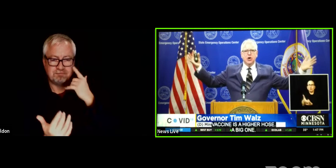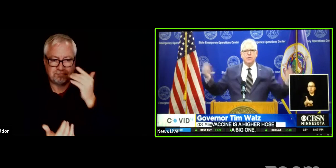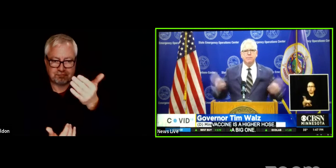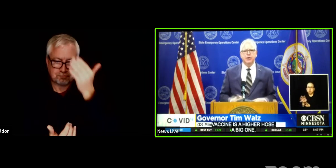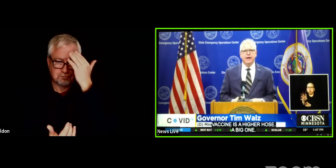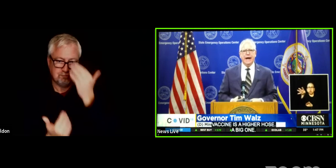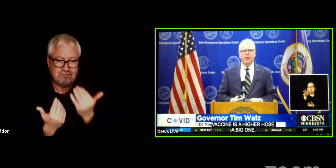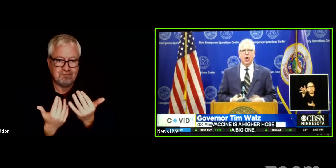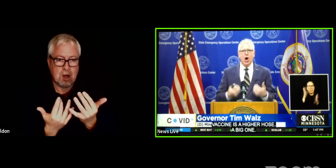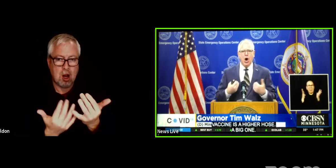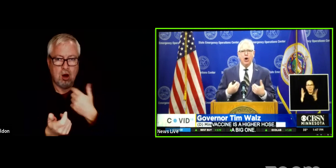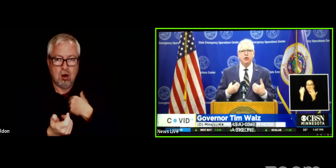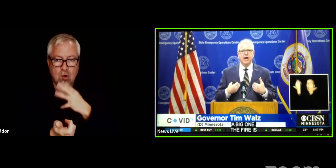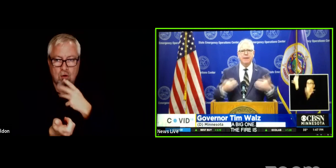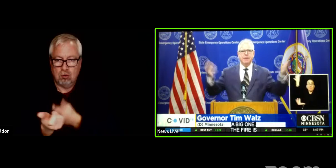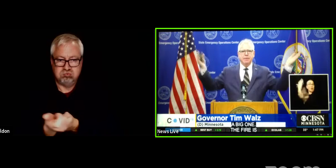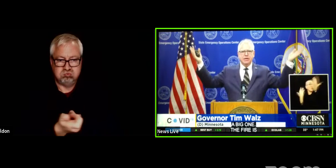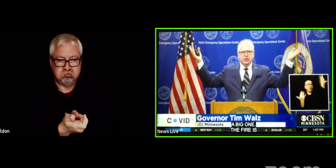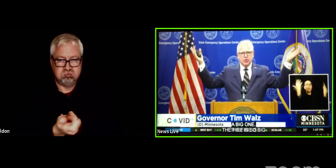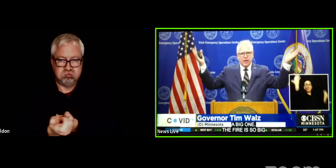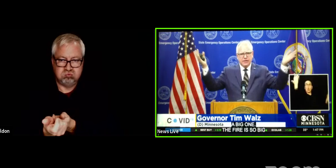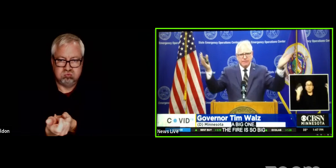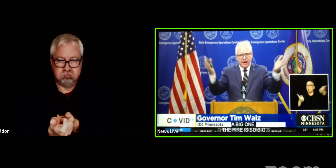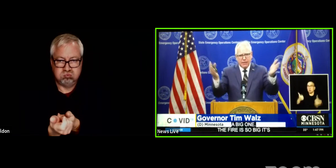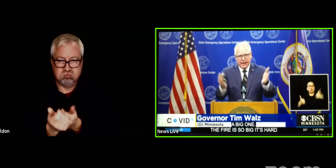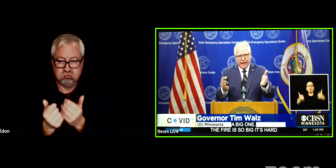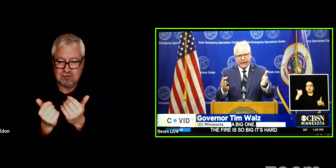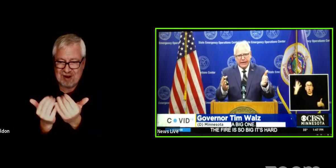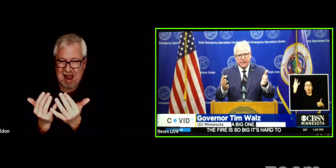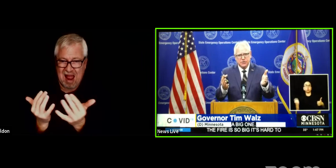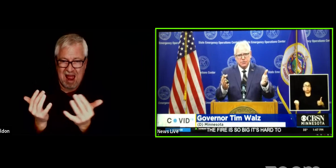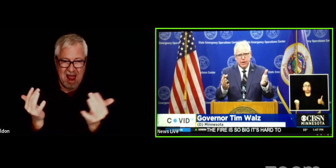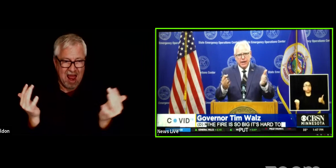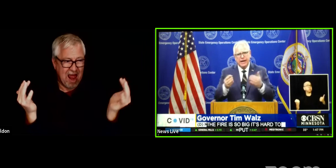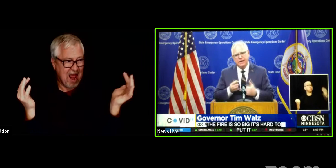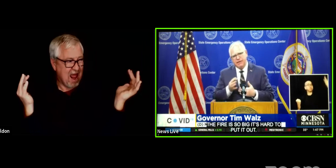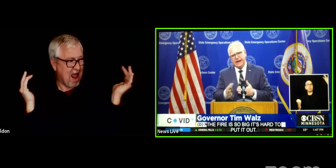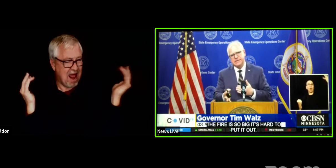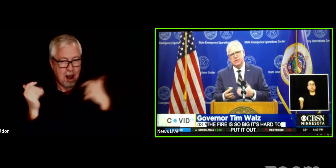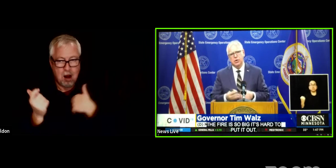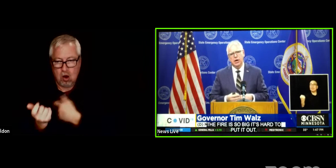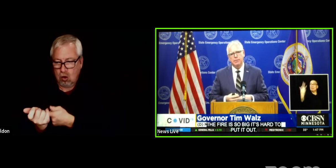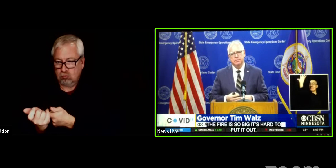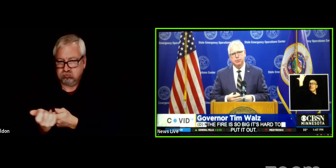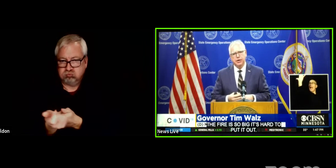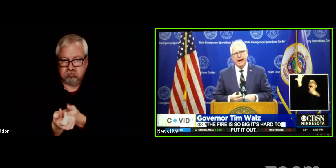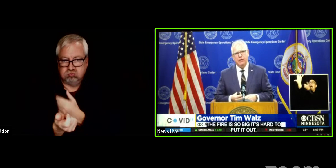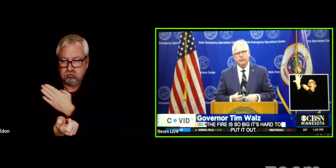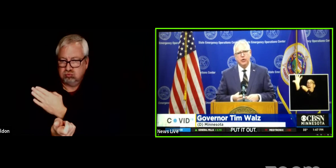HARD TO PUT IT OUT. OUR JOB CAN BE TO SHRINK THE FIRE BY NOT GETTING IT TO SPREAD AND THE VACCINE WILL HELP US PUT IT OUT.